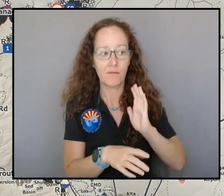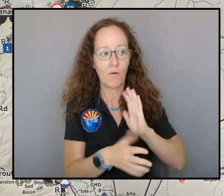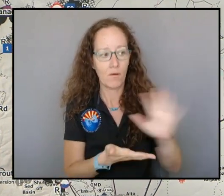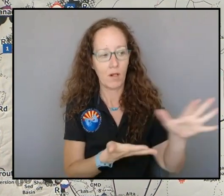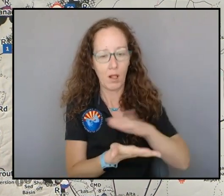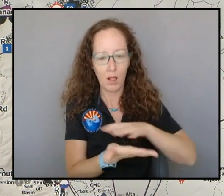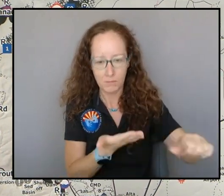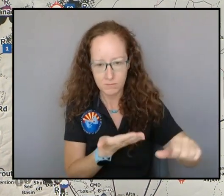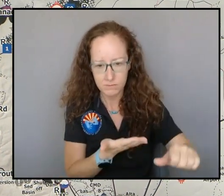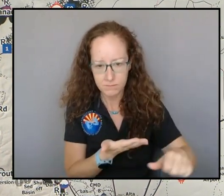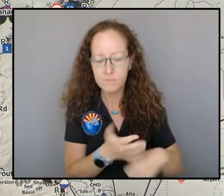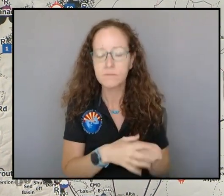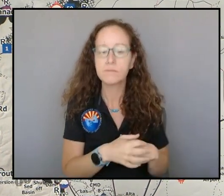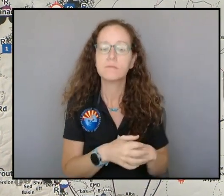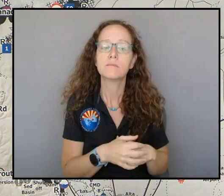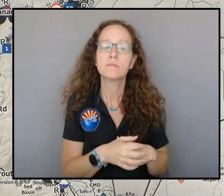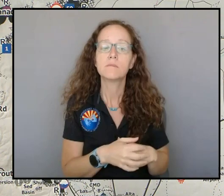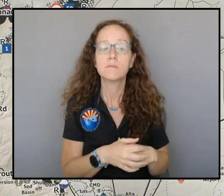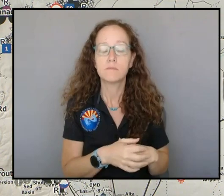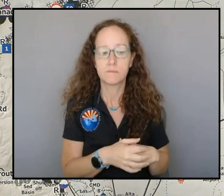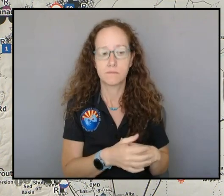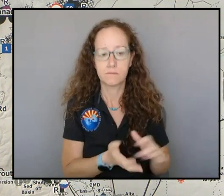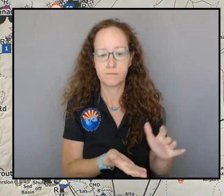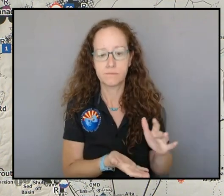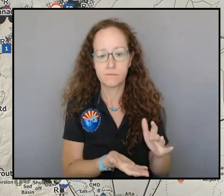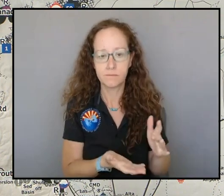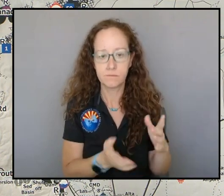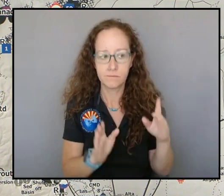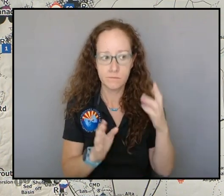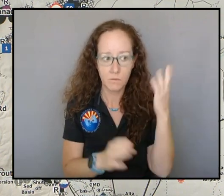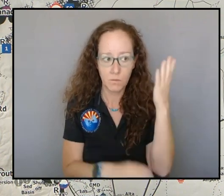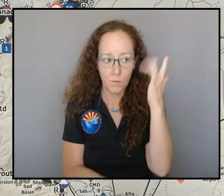around is: Controlling the erosion, the runoff as we move